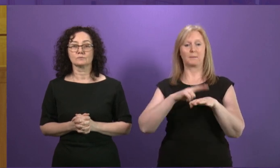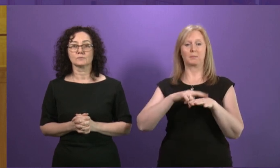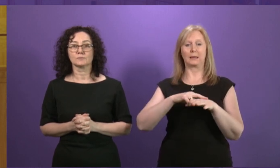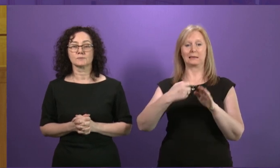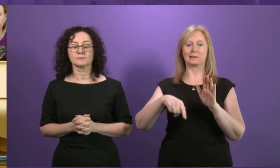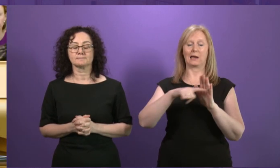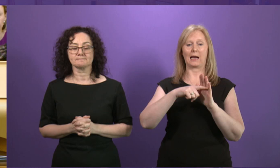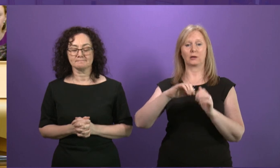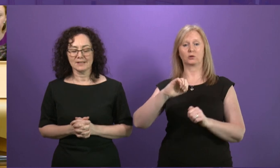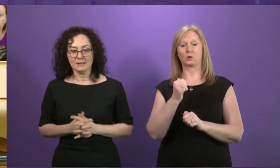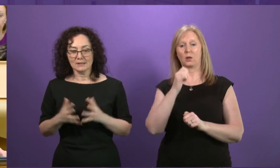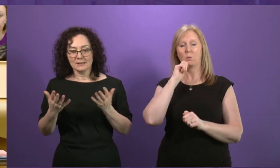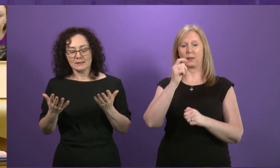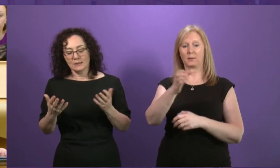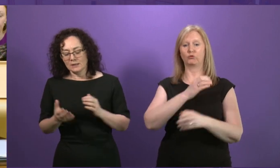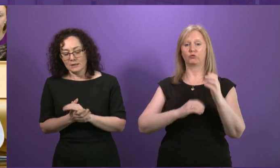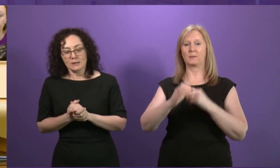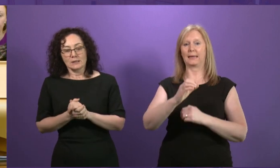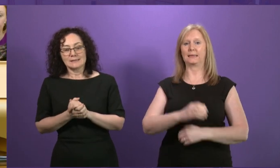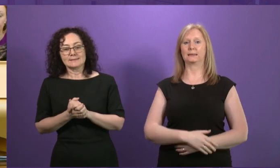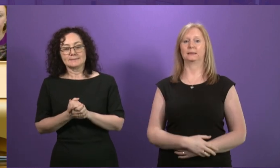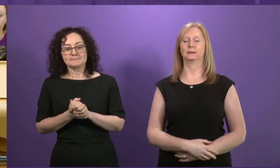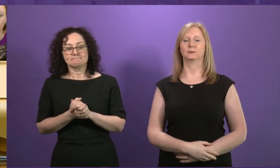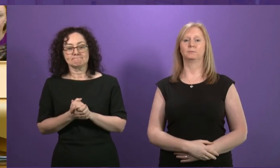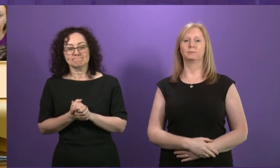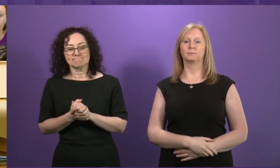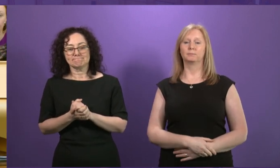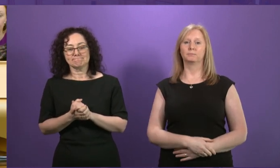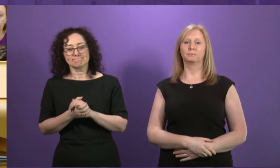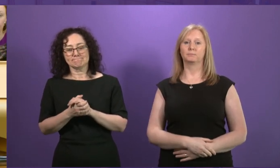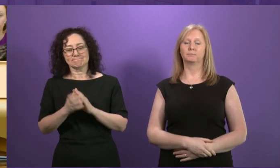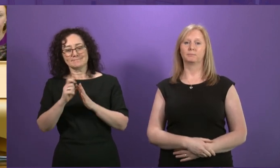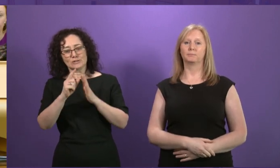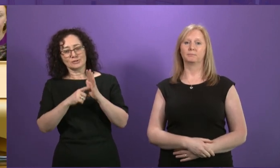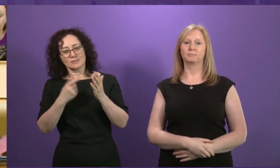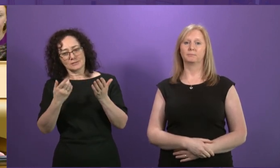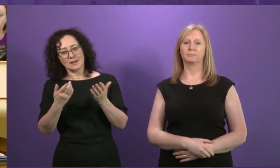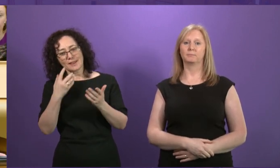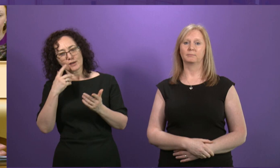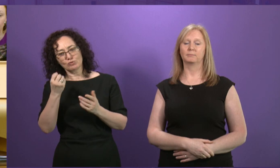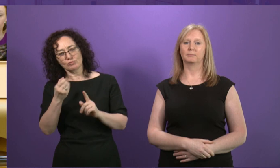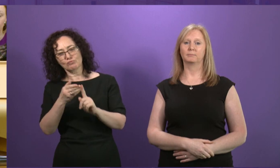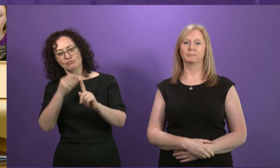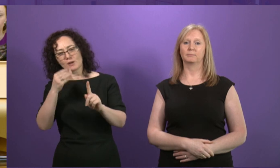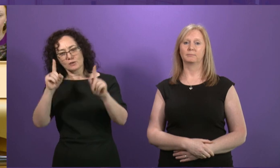The First Minister: As Daniel Johnson recognised, this work is